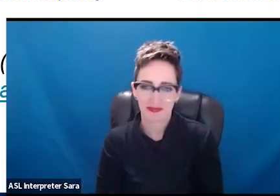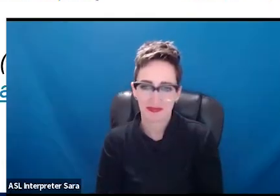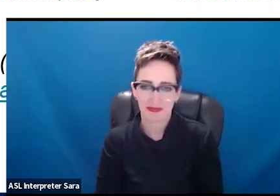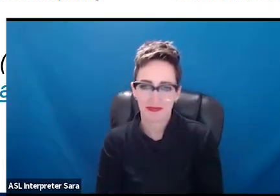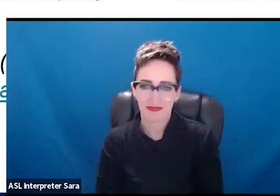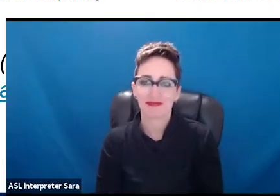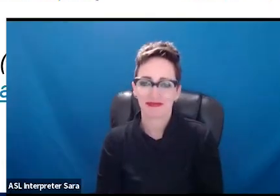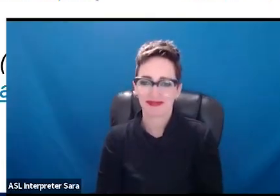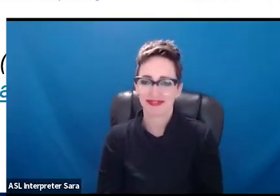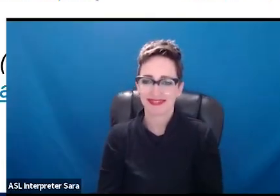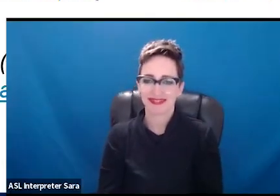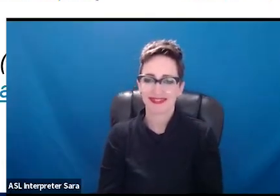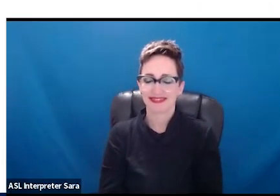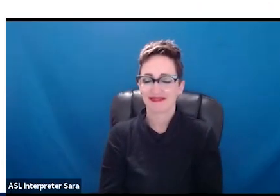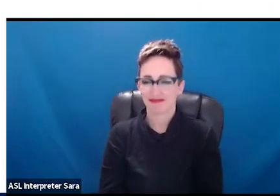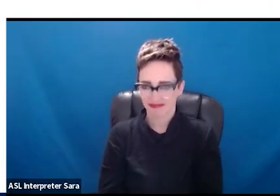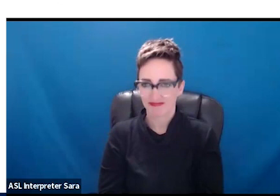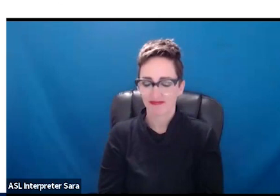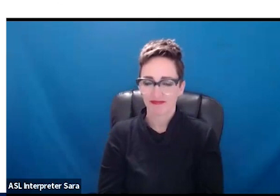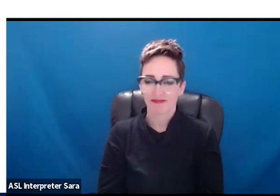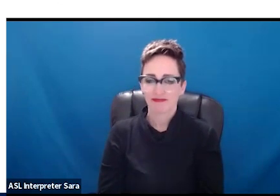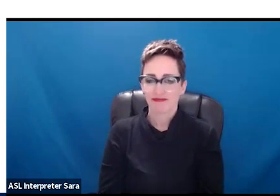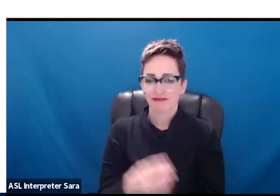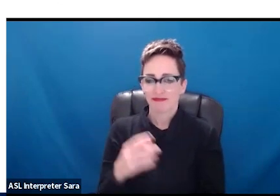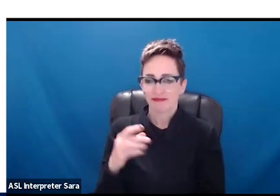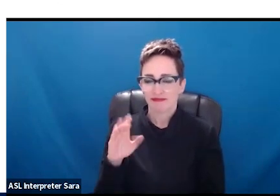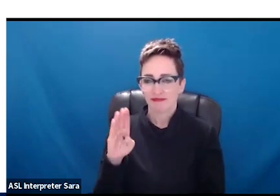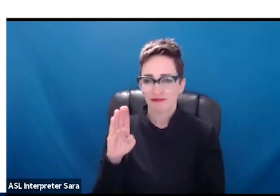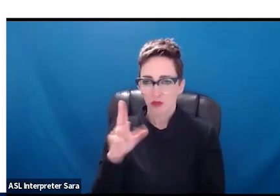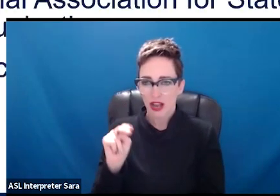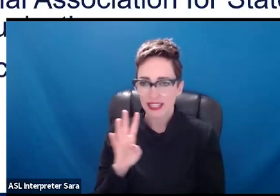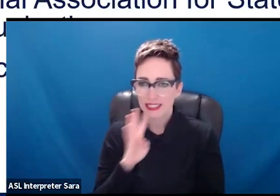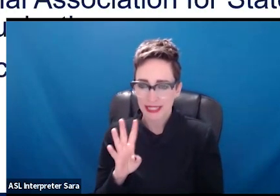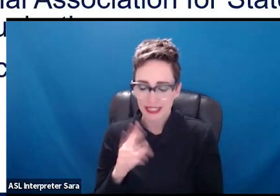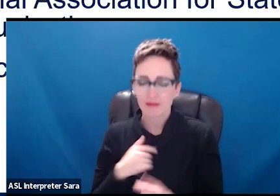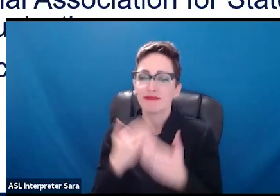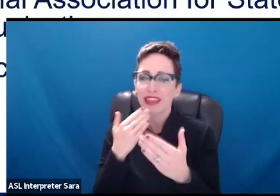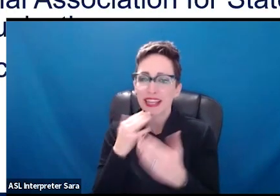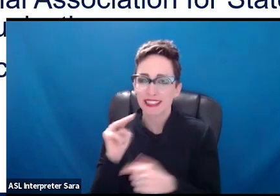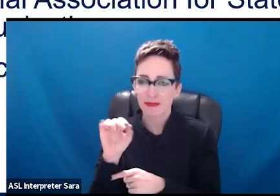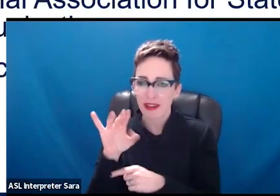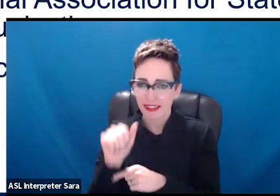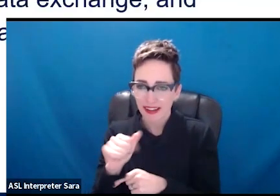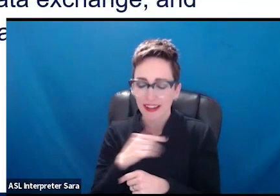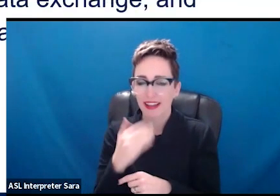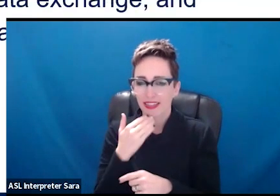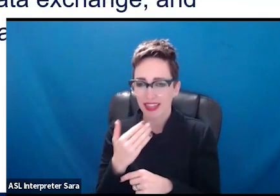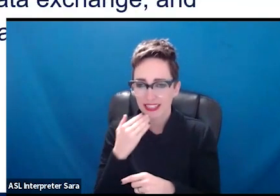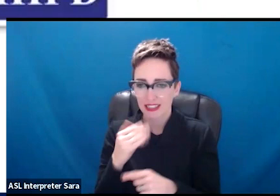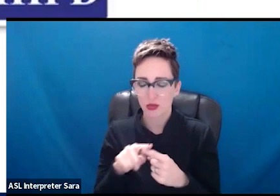Thank you, Monica. And thank you also to Monica and her team.